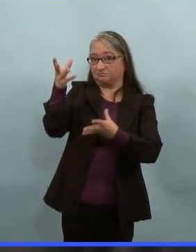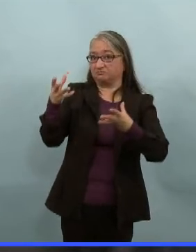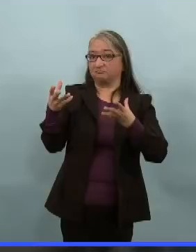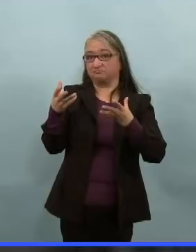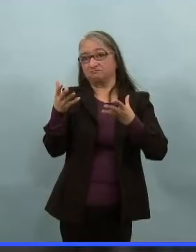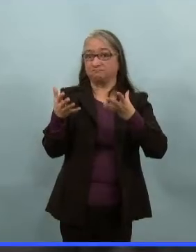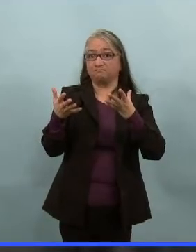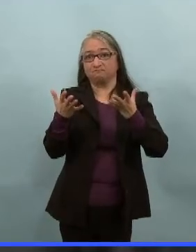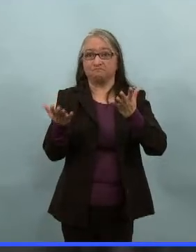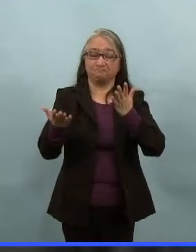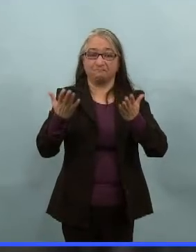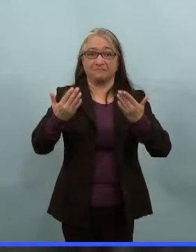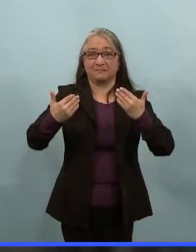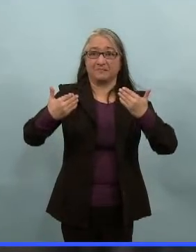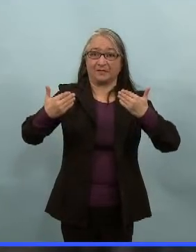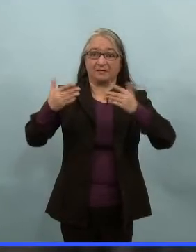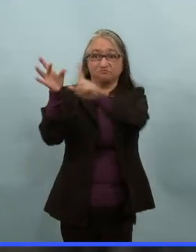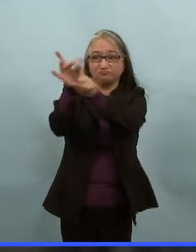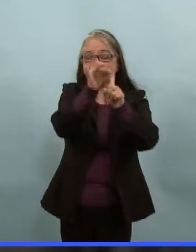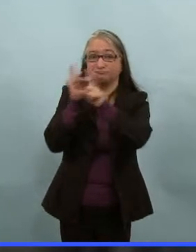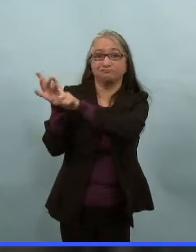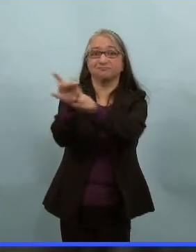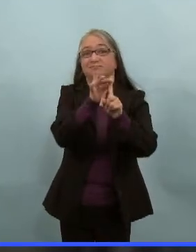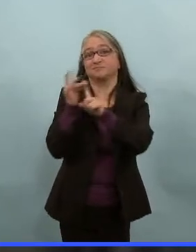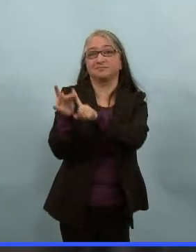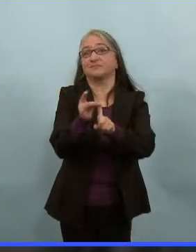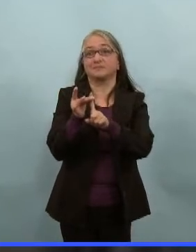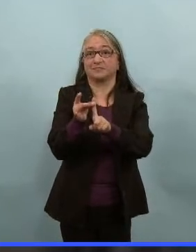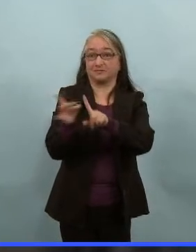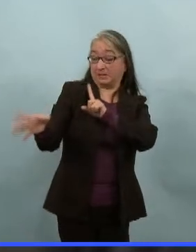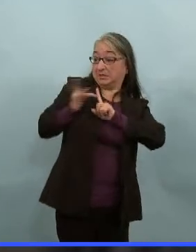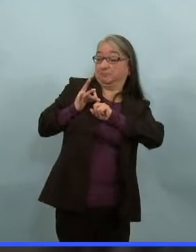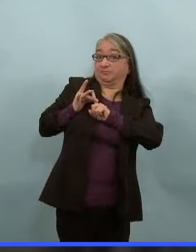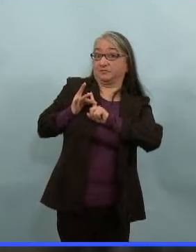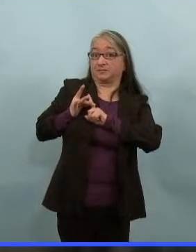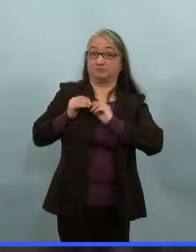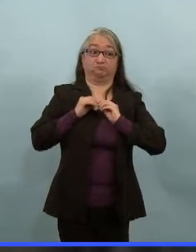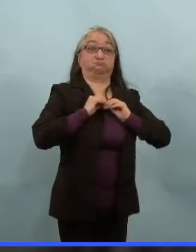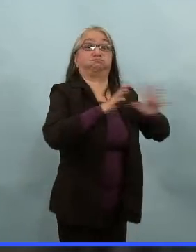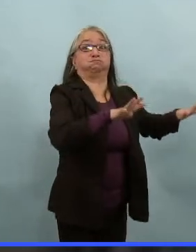infection rates he still said we have a lot of variables here in this country we have to